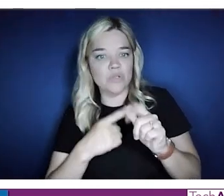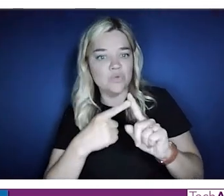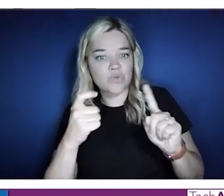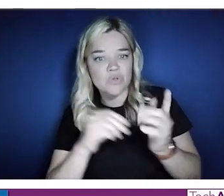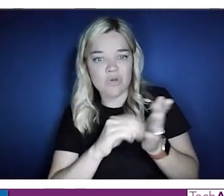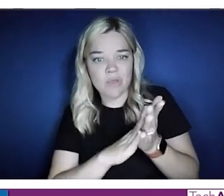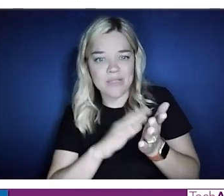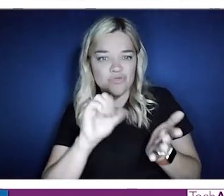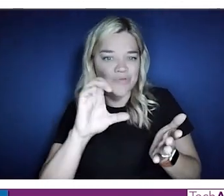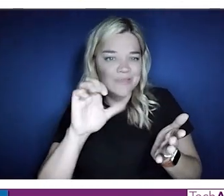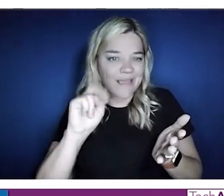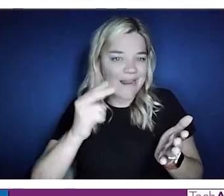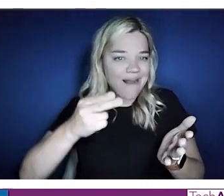at a higher resolution, et cetera.